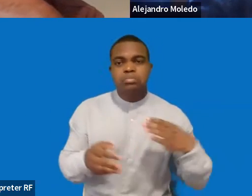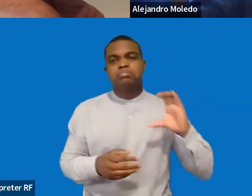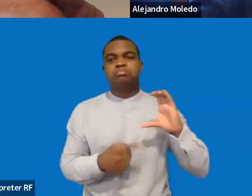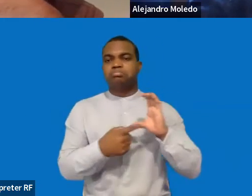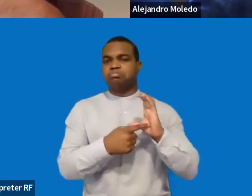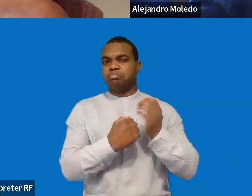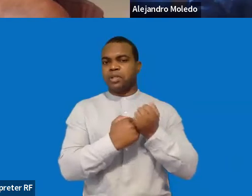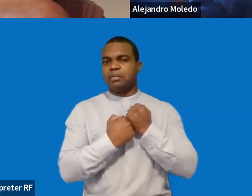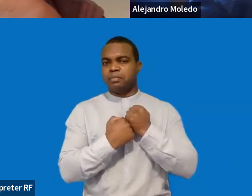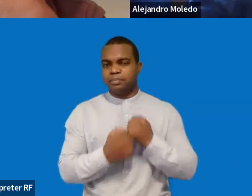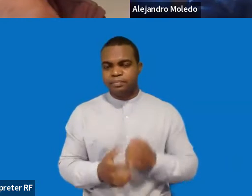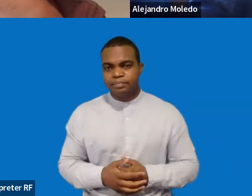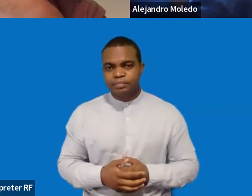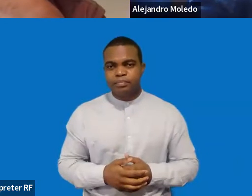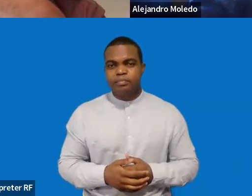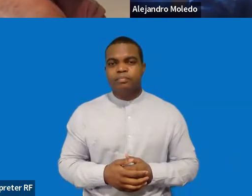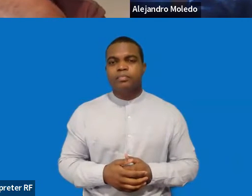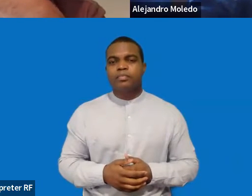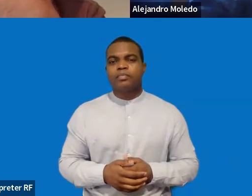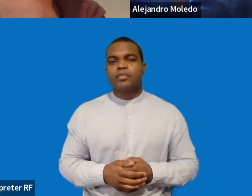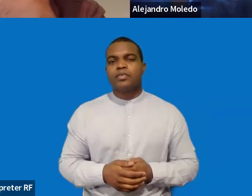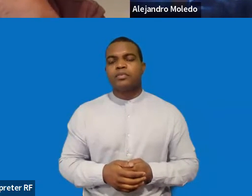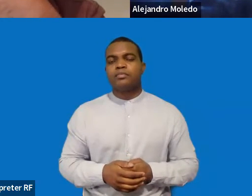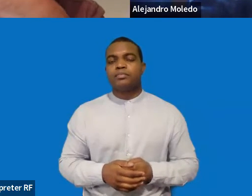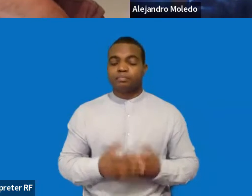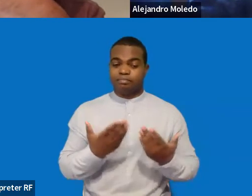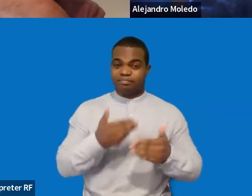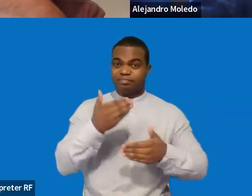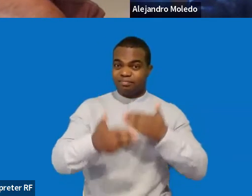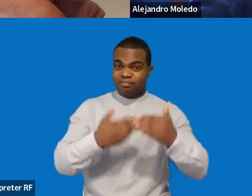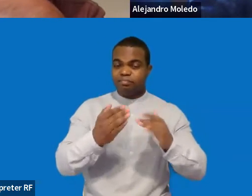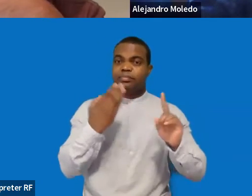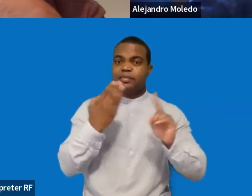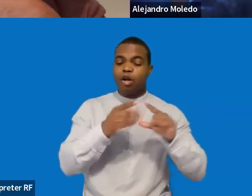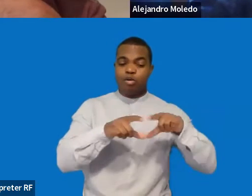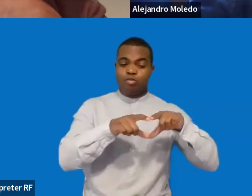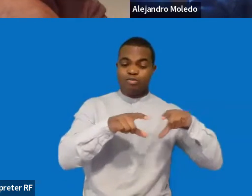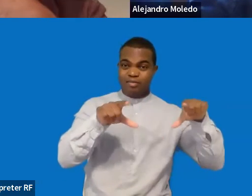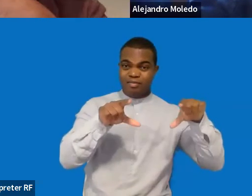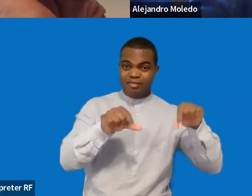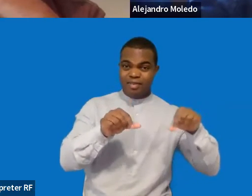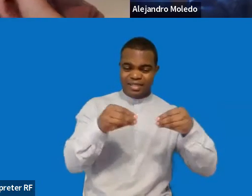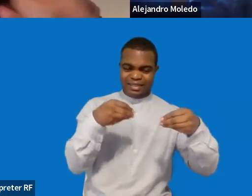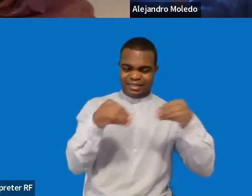to have a digital version of the European Disability Card. But it's important to say as well